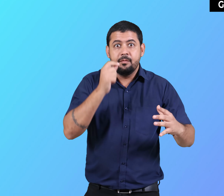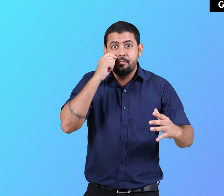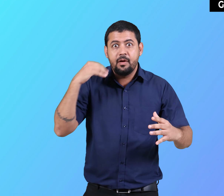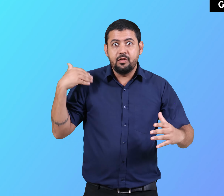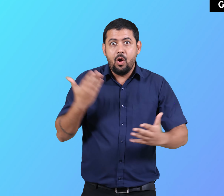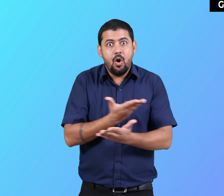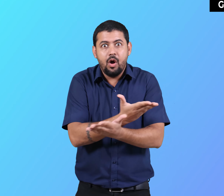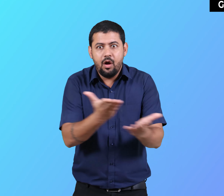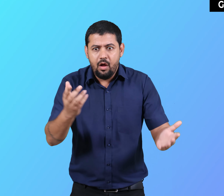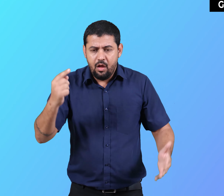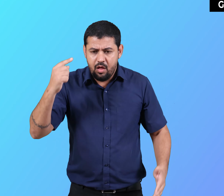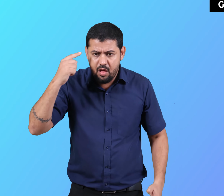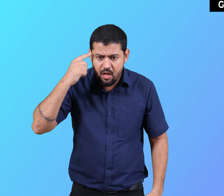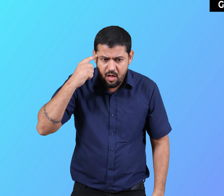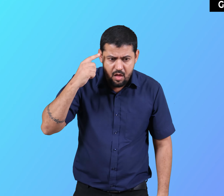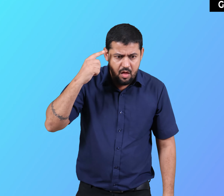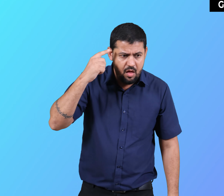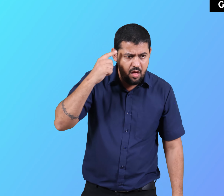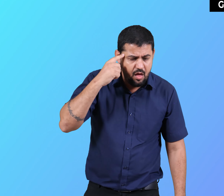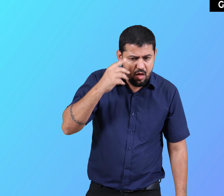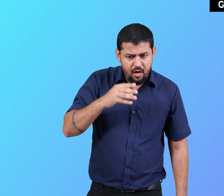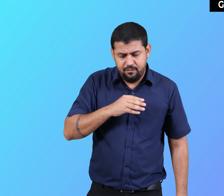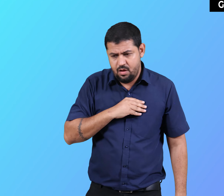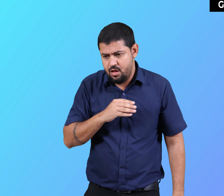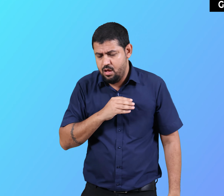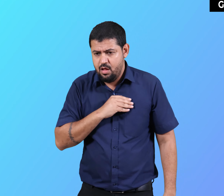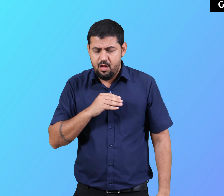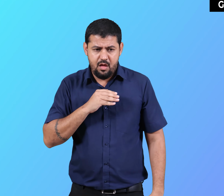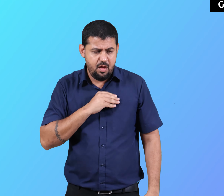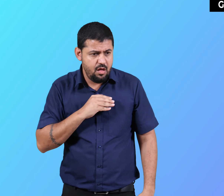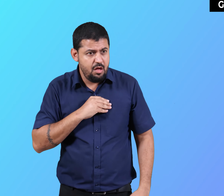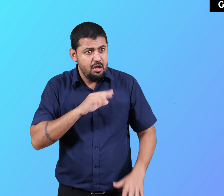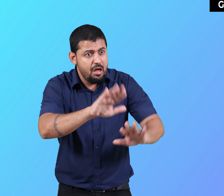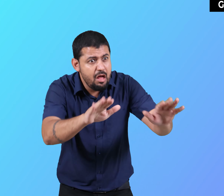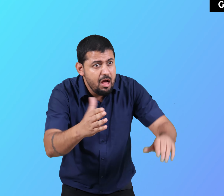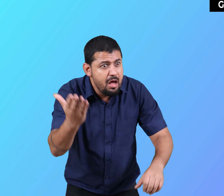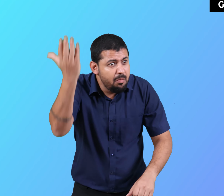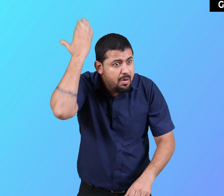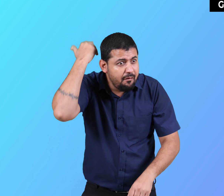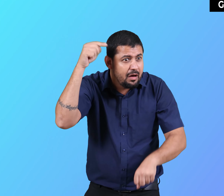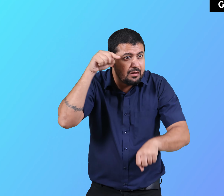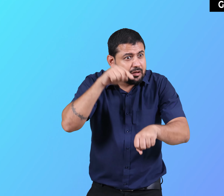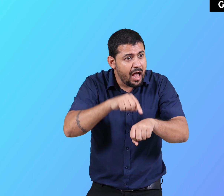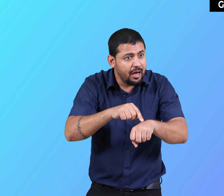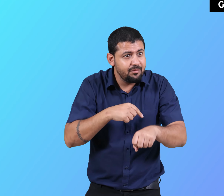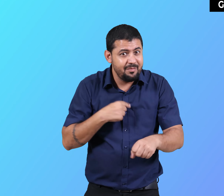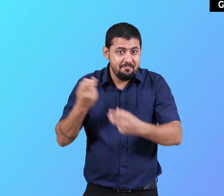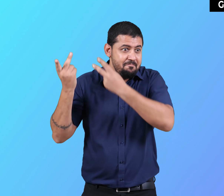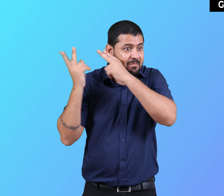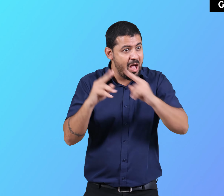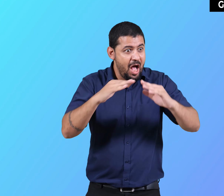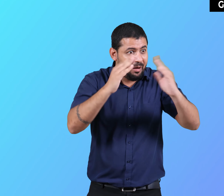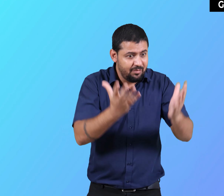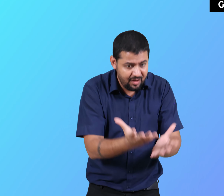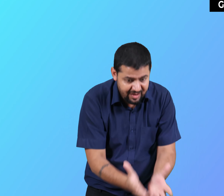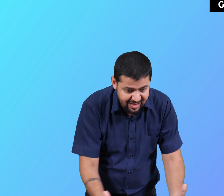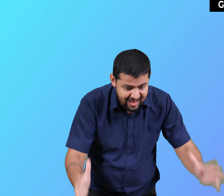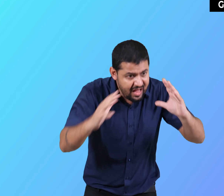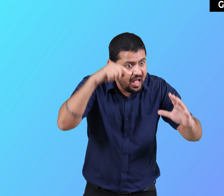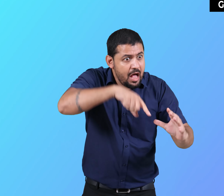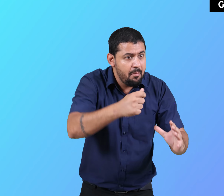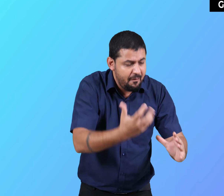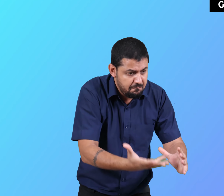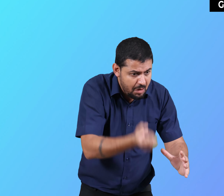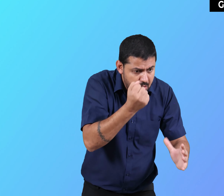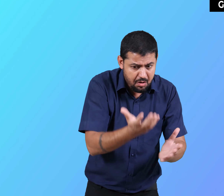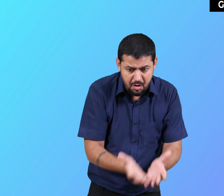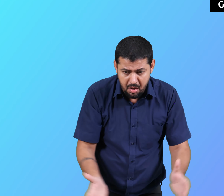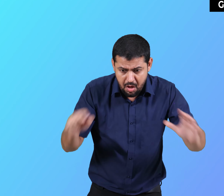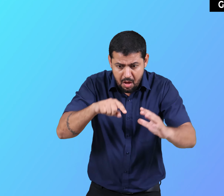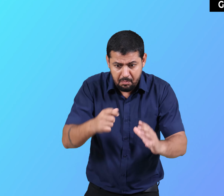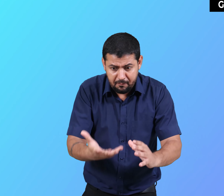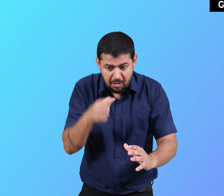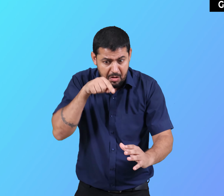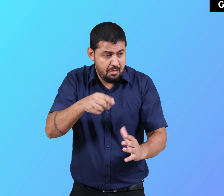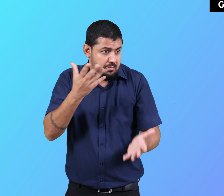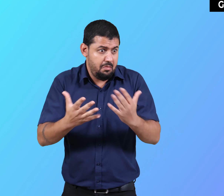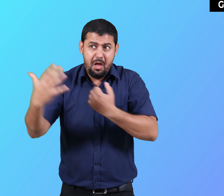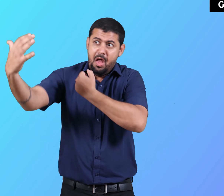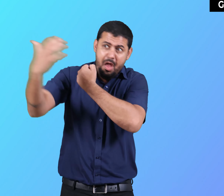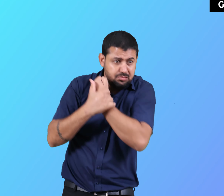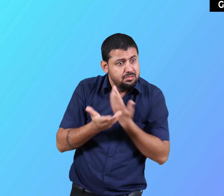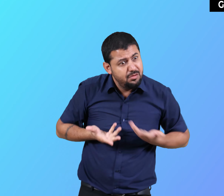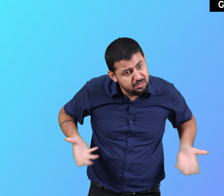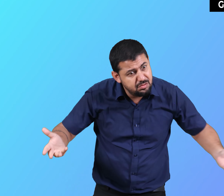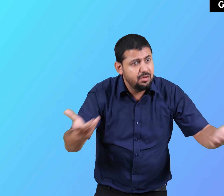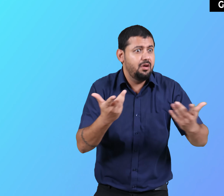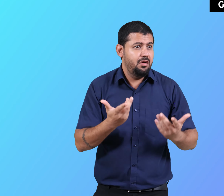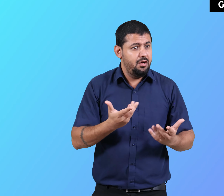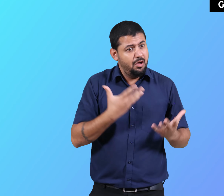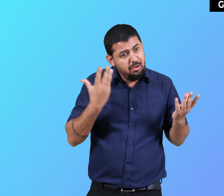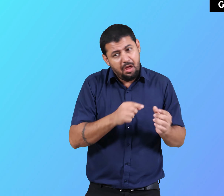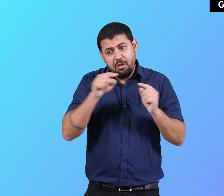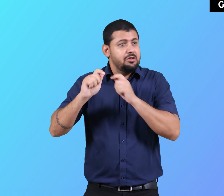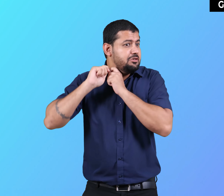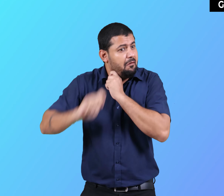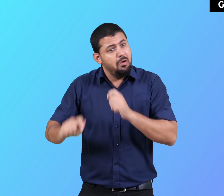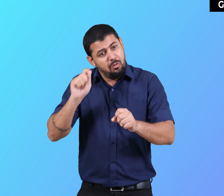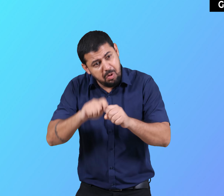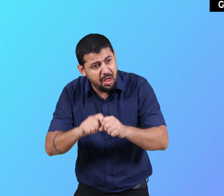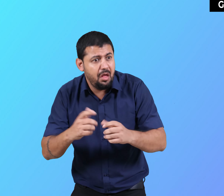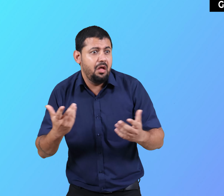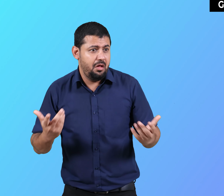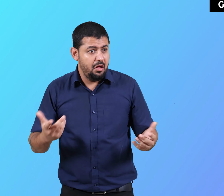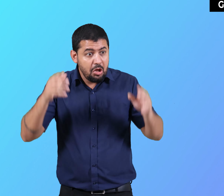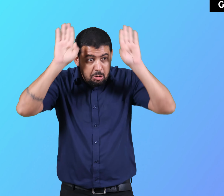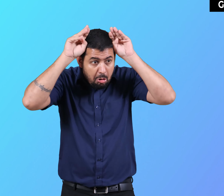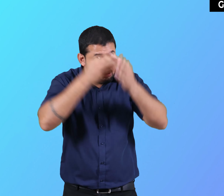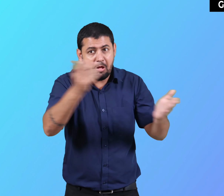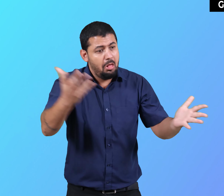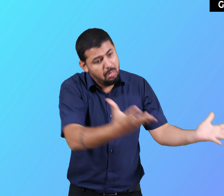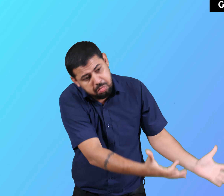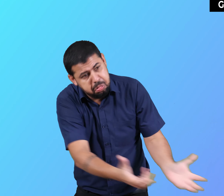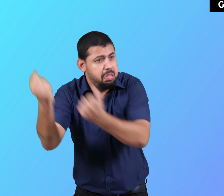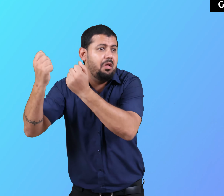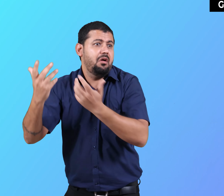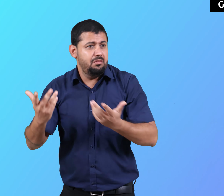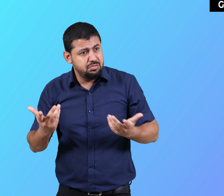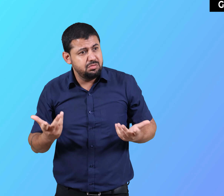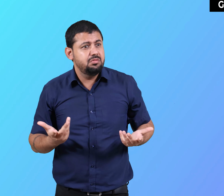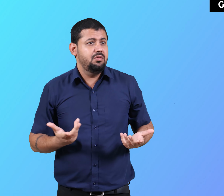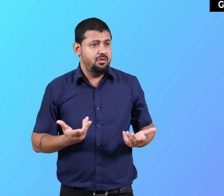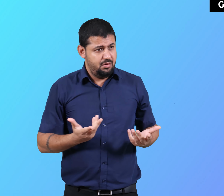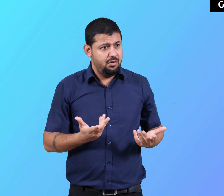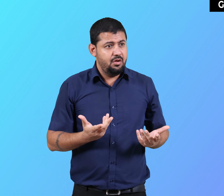When the brothers were taken to Joseph’s house, they began to feel afraid. They thought, “We have been brought here because of the money that was put back into our sacks the last time. He will use this as a reason to arrest us, make us slaves and take our donkeys.”